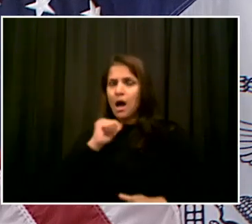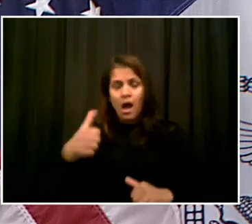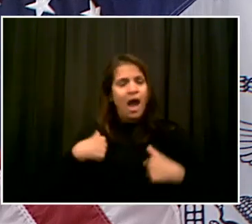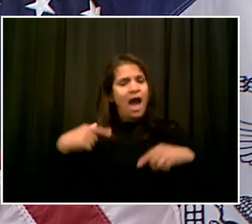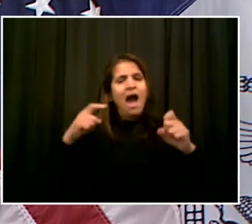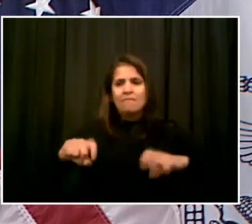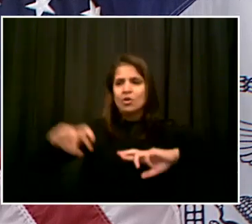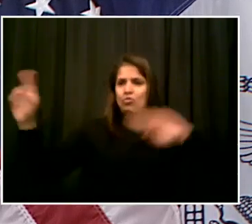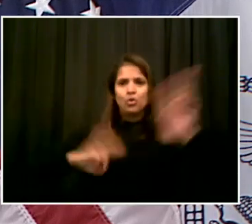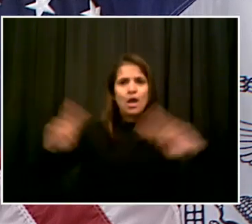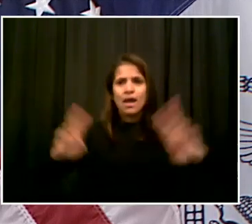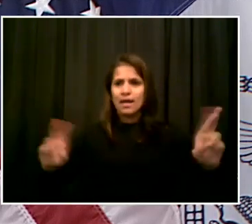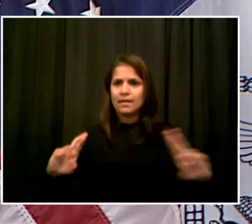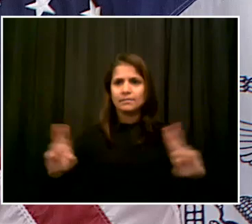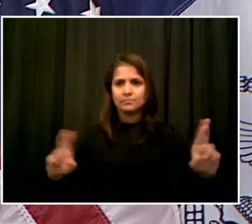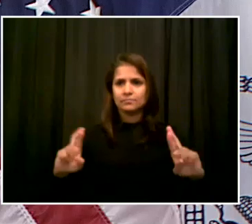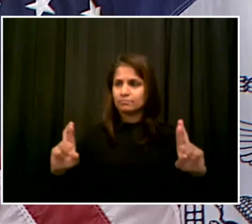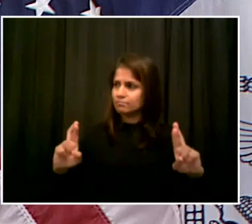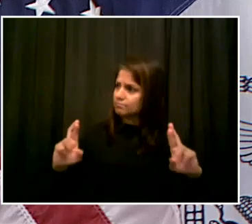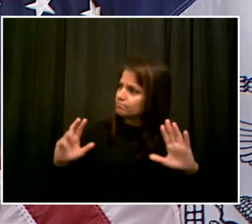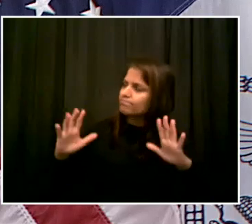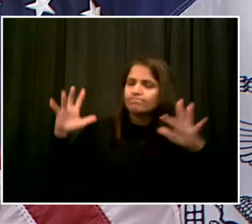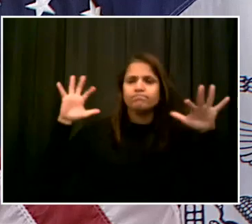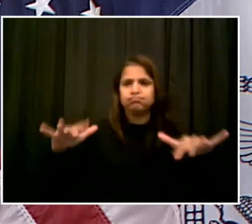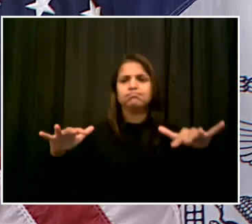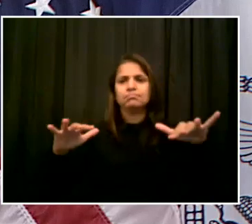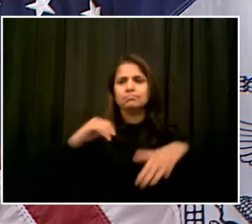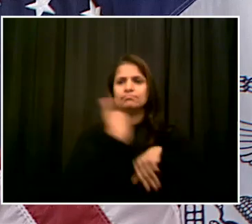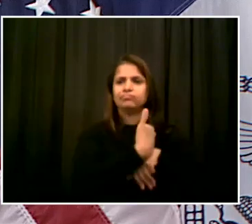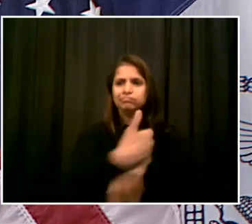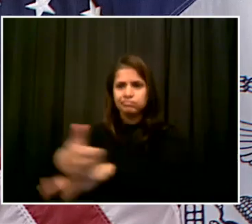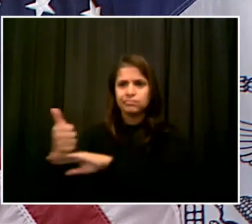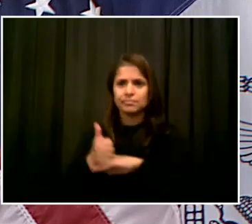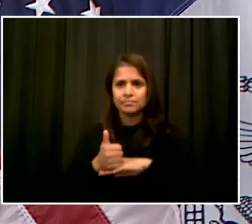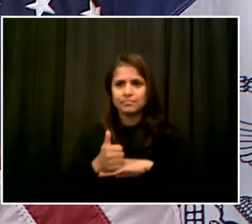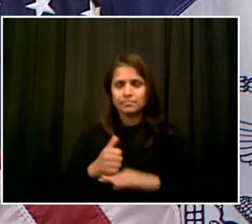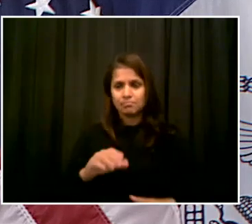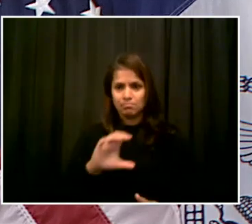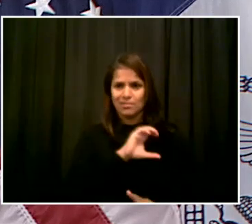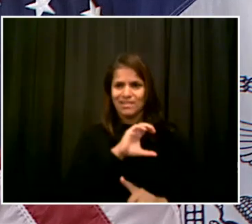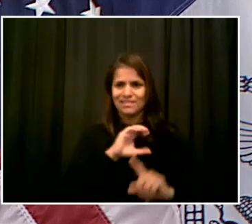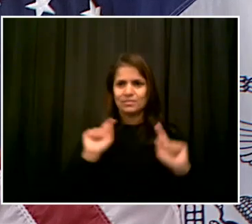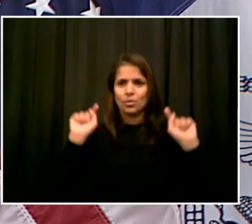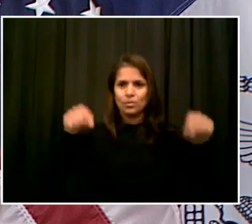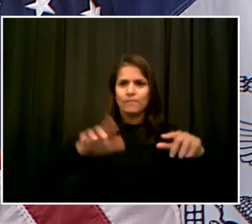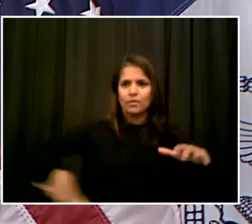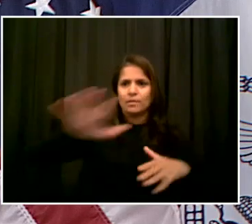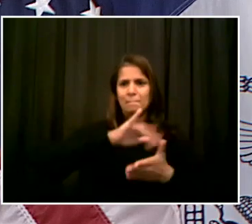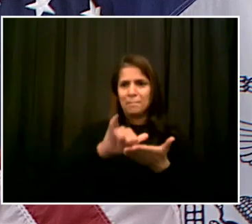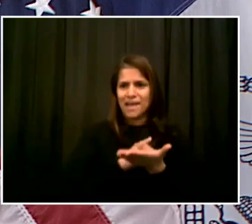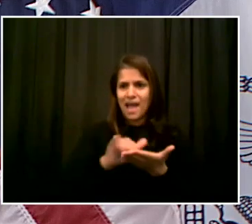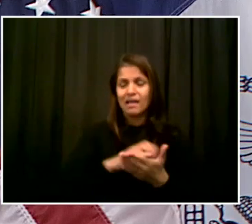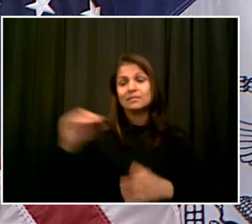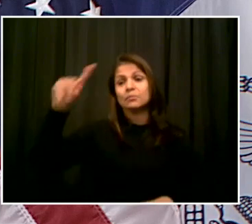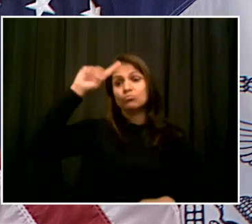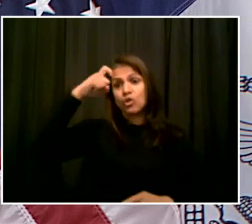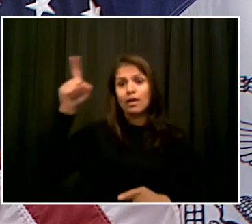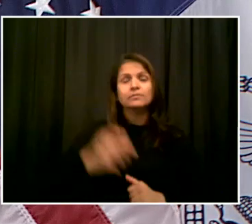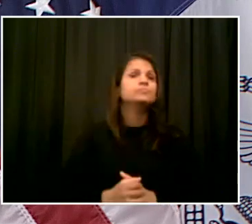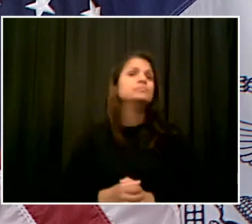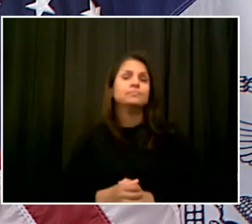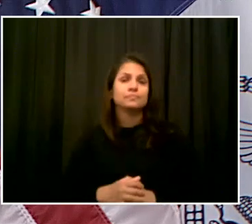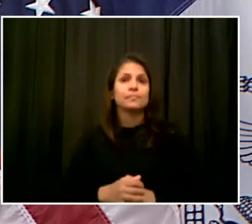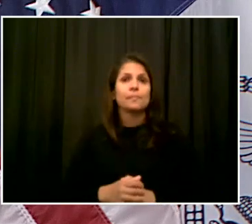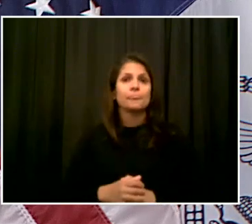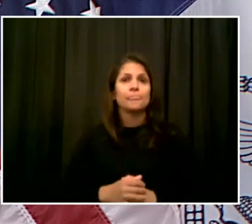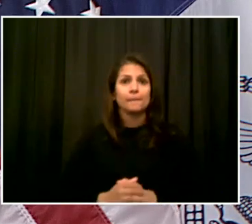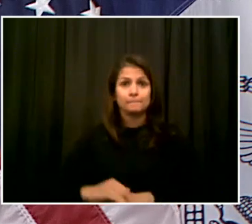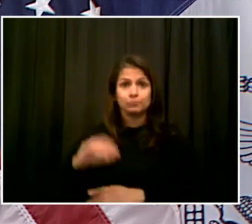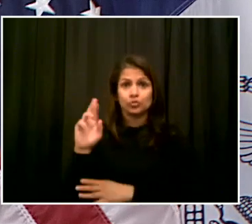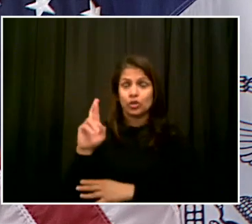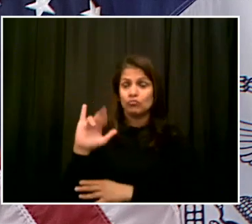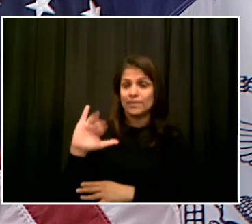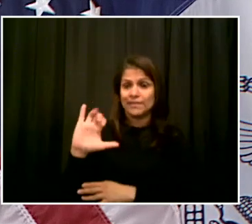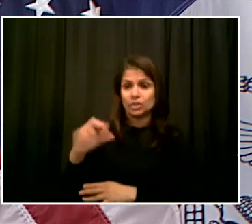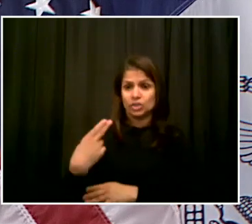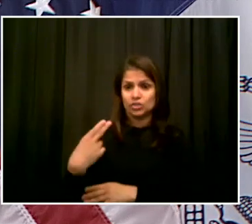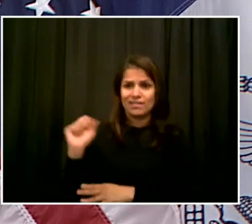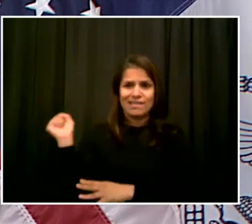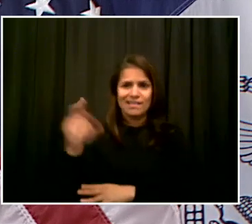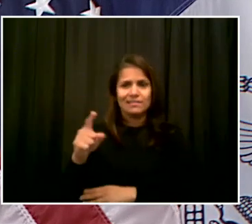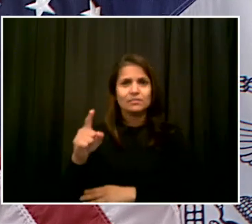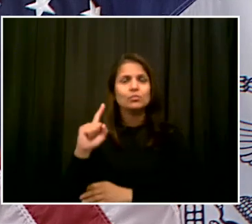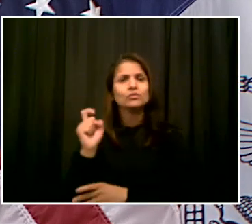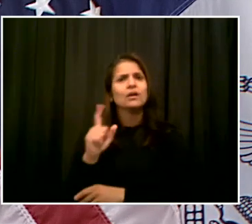SPOTS WERE LAST